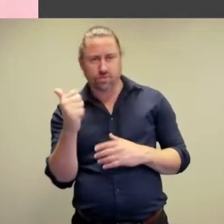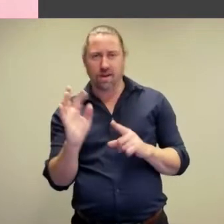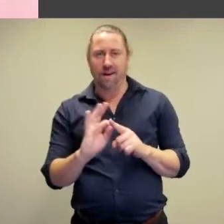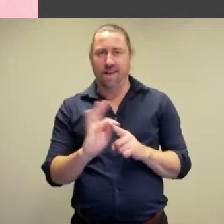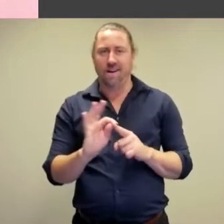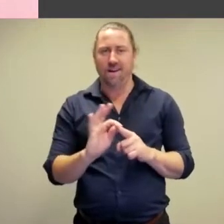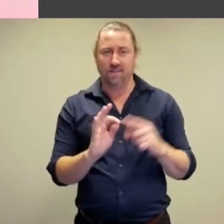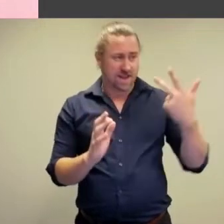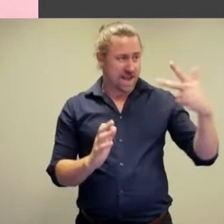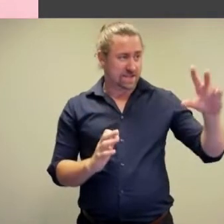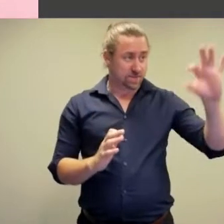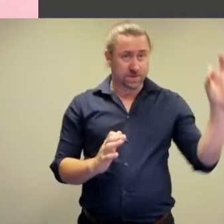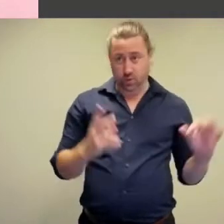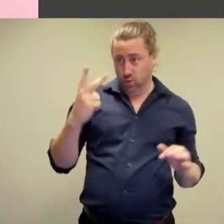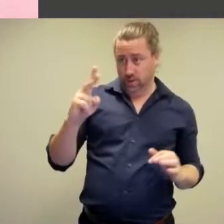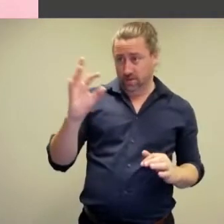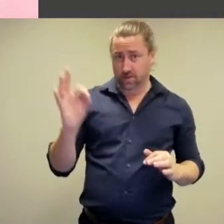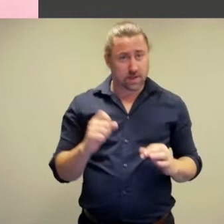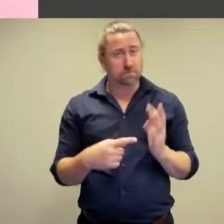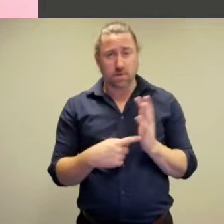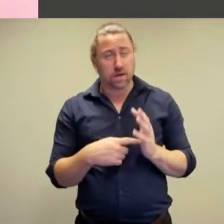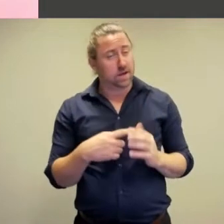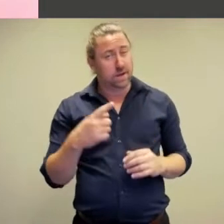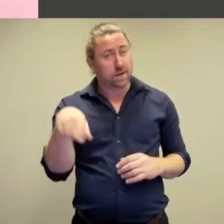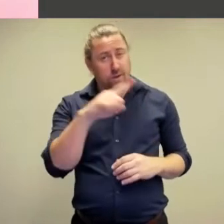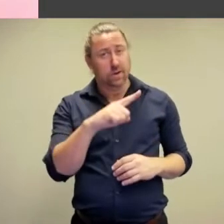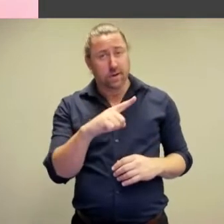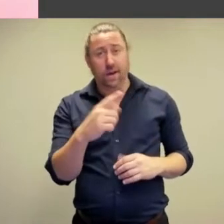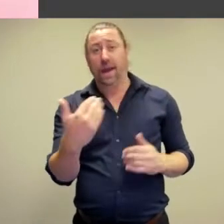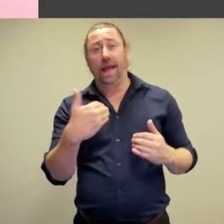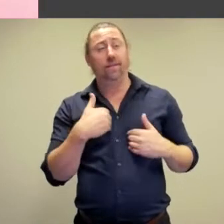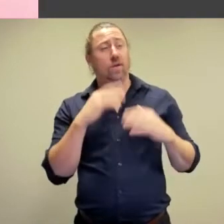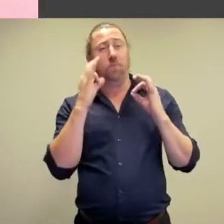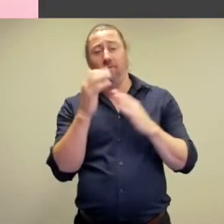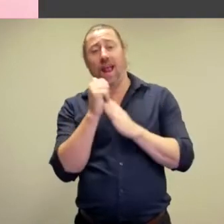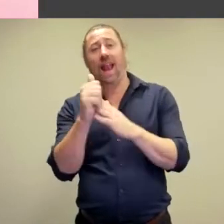Now I did not plan this but boy, you guys